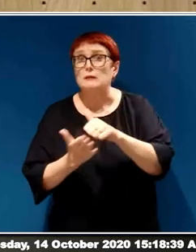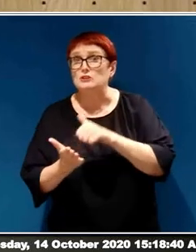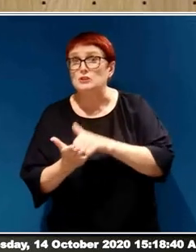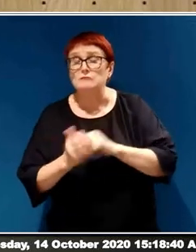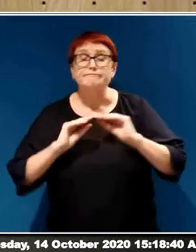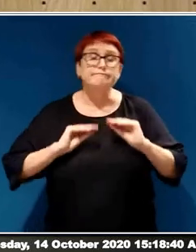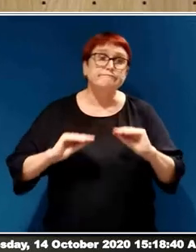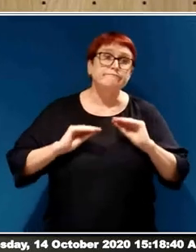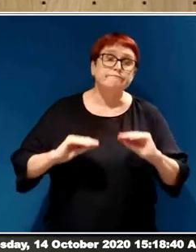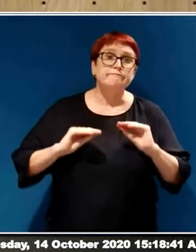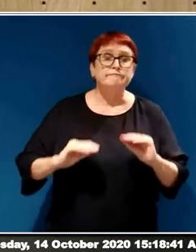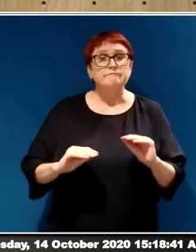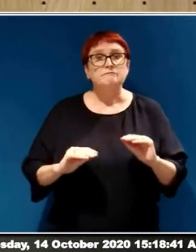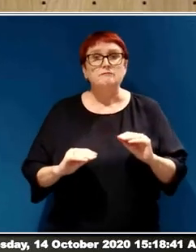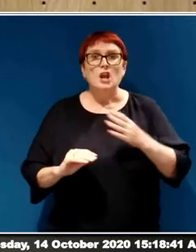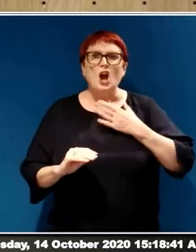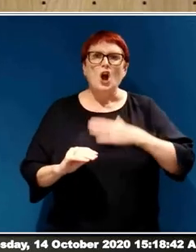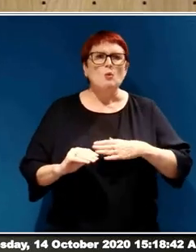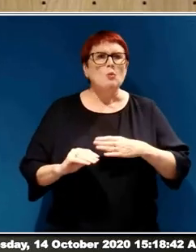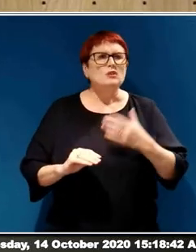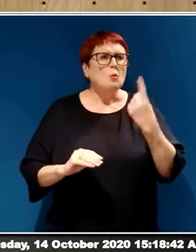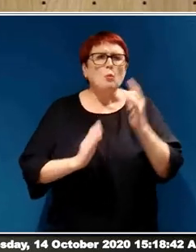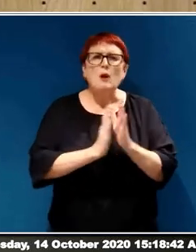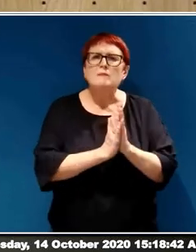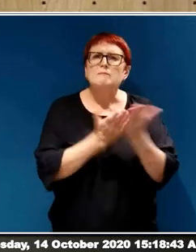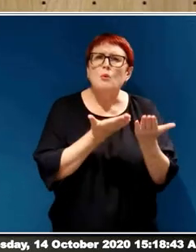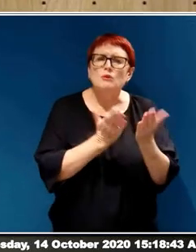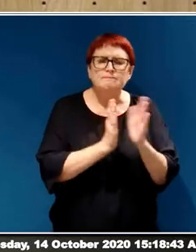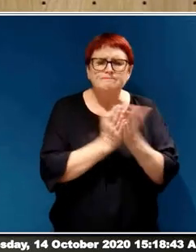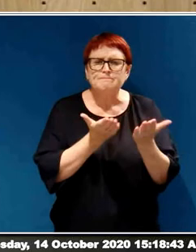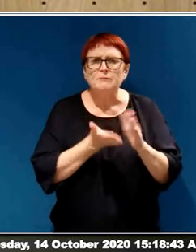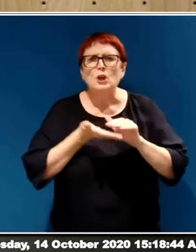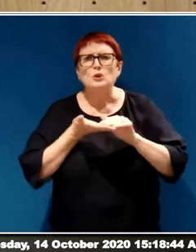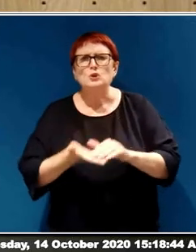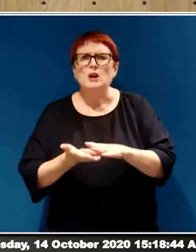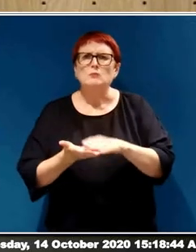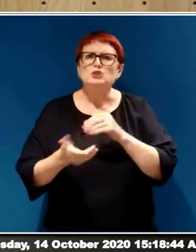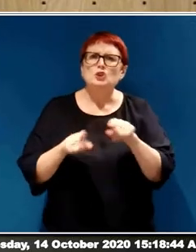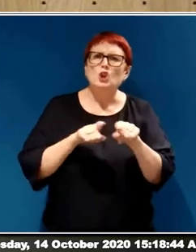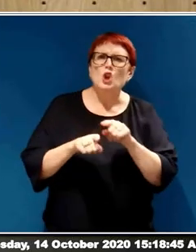help students learn something in my English class, I'm going to be thinking